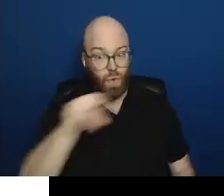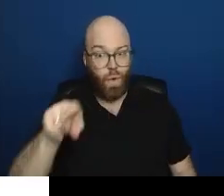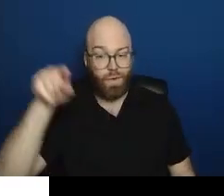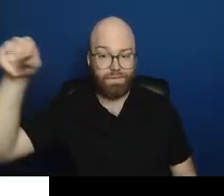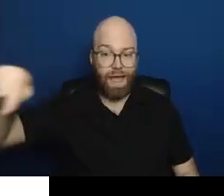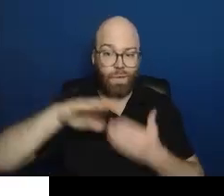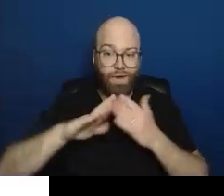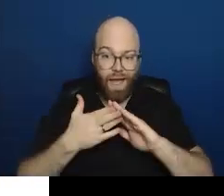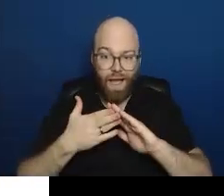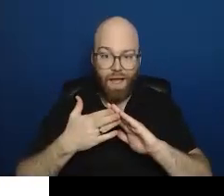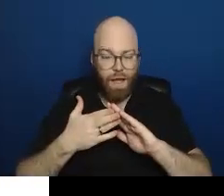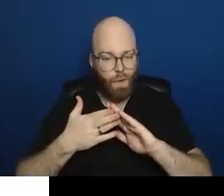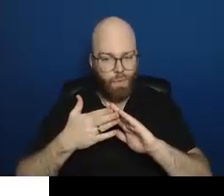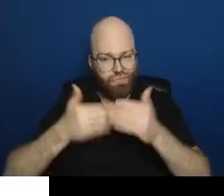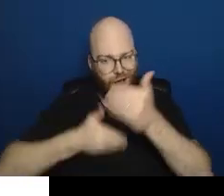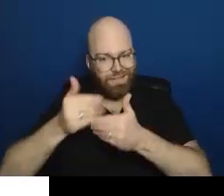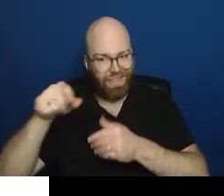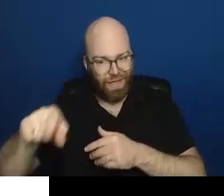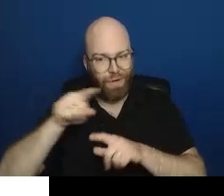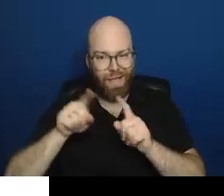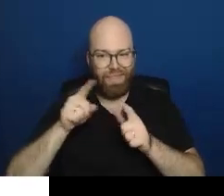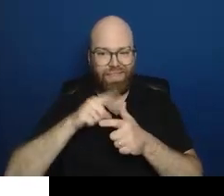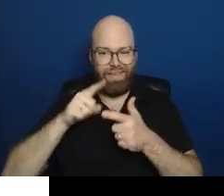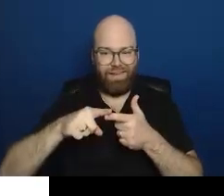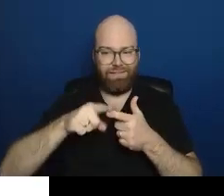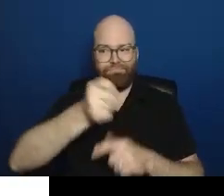But then from there they get sent out, to Bakersfield.